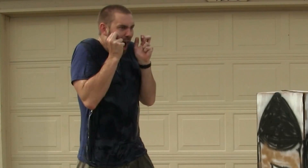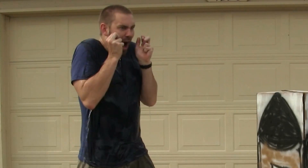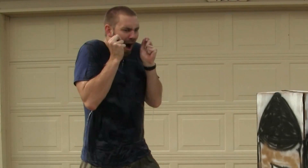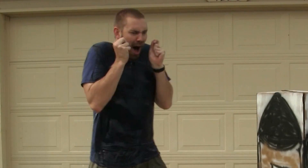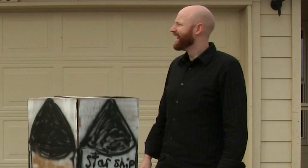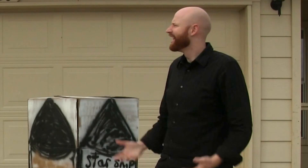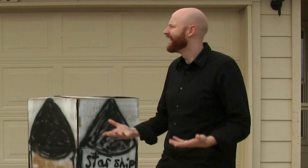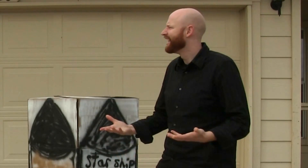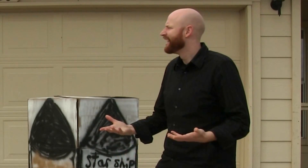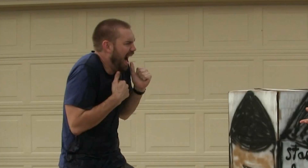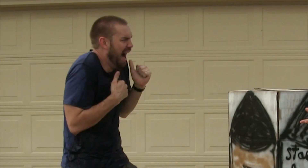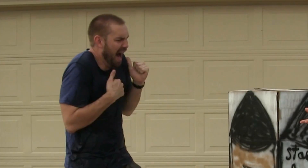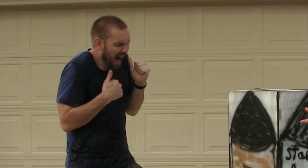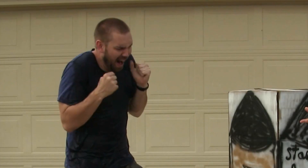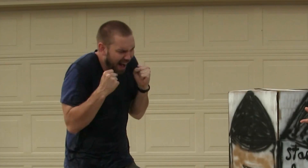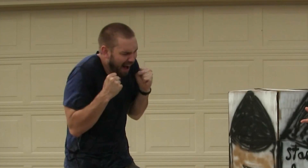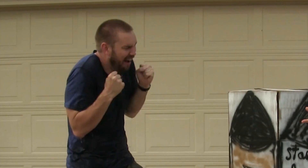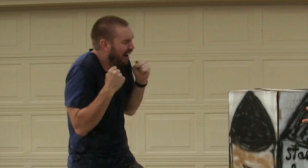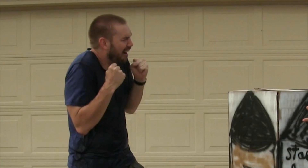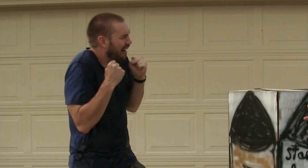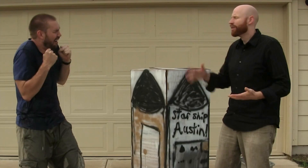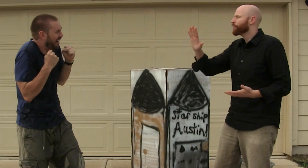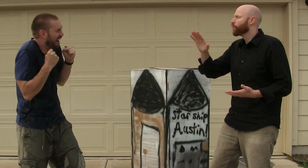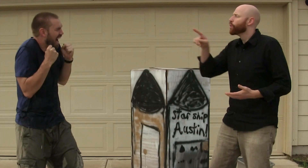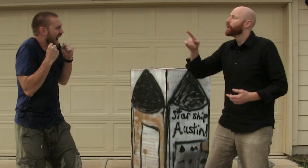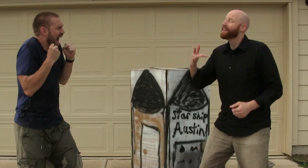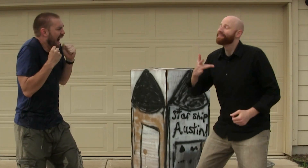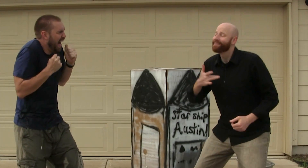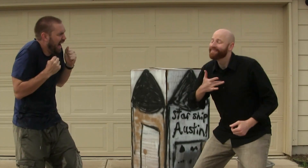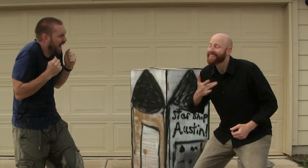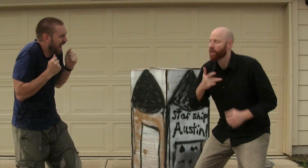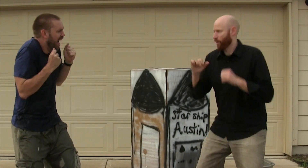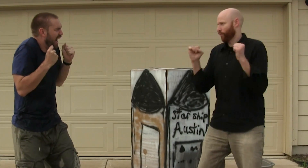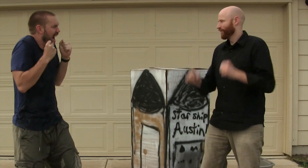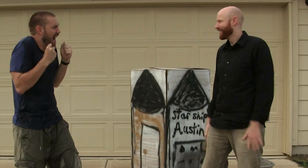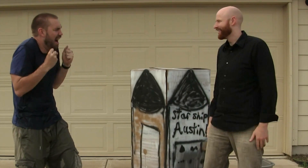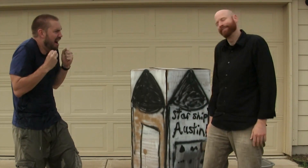Jeremy: I am freezing!! Austin: No, you feel cold.